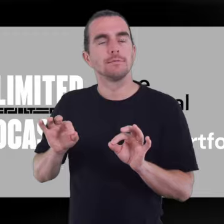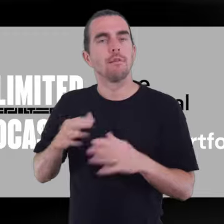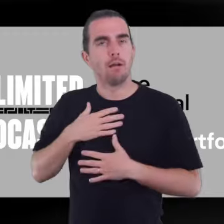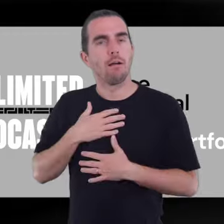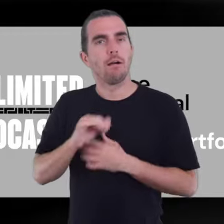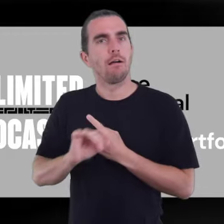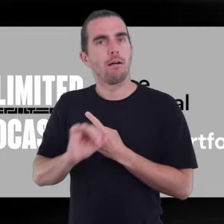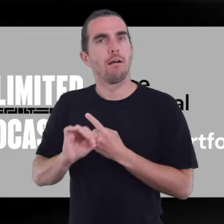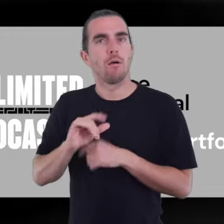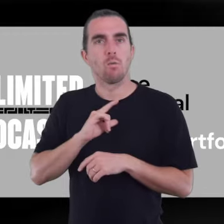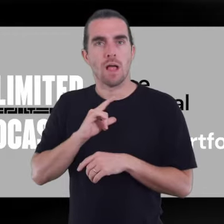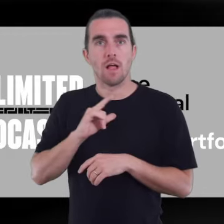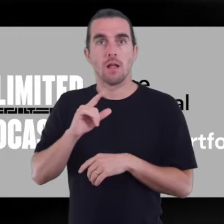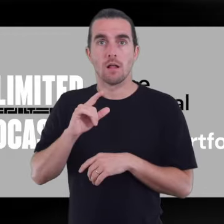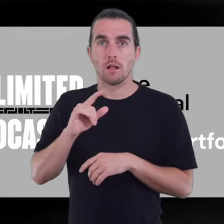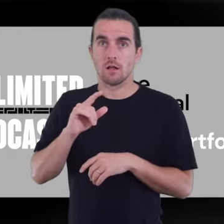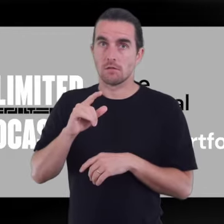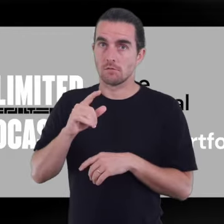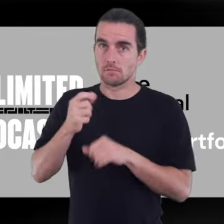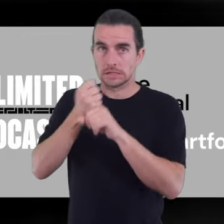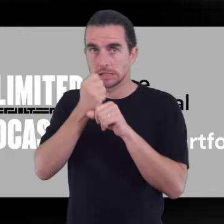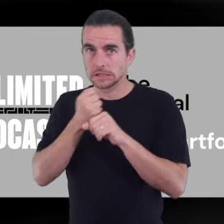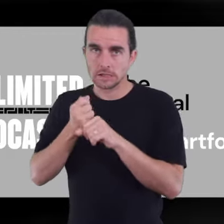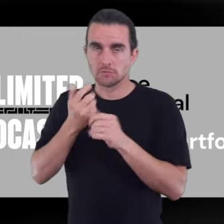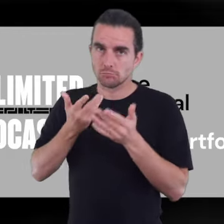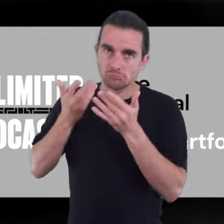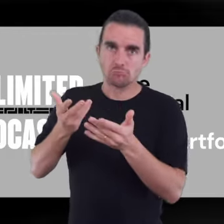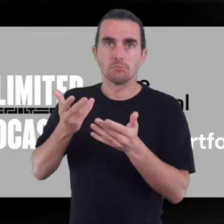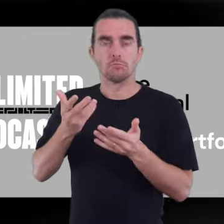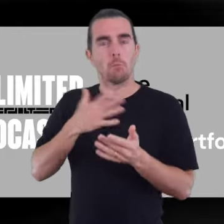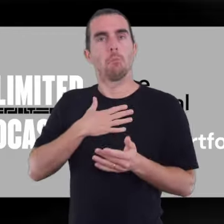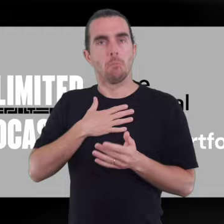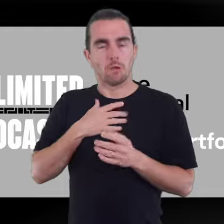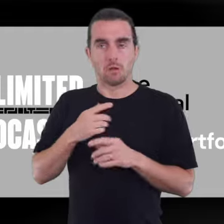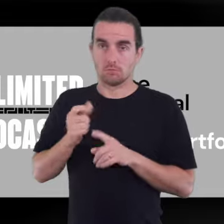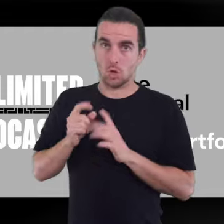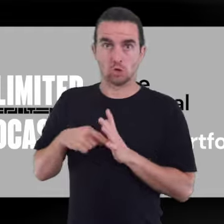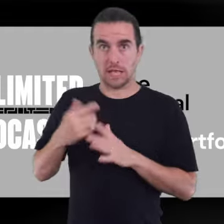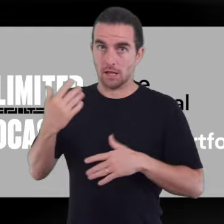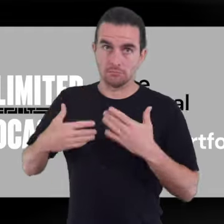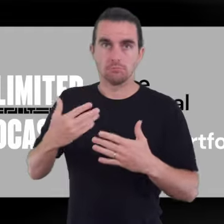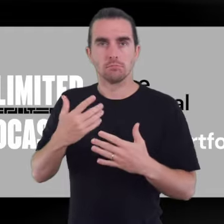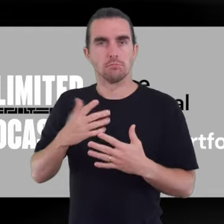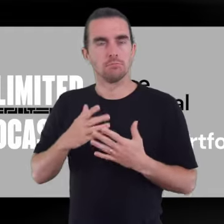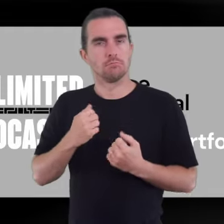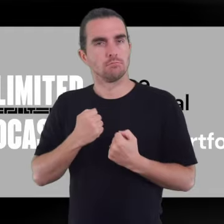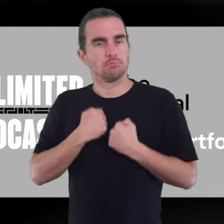What really struck me about zines as they were submitted, what really struck me in working on the project, and on kind of my own zines,